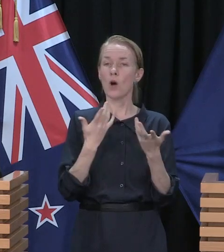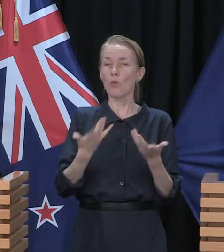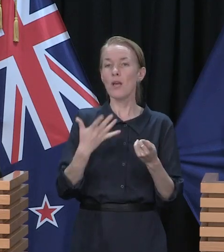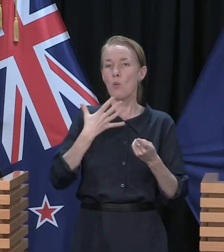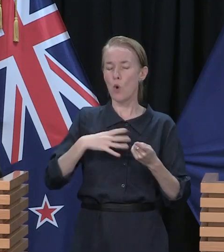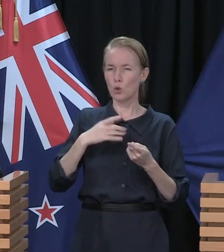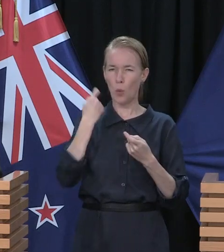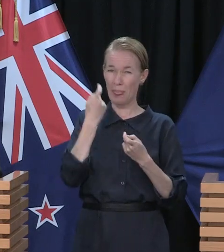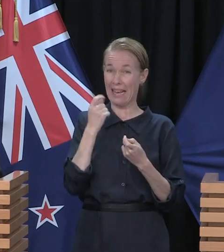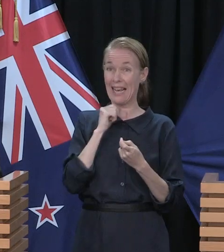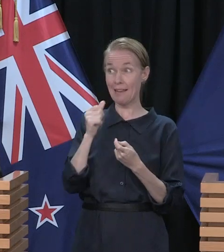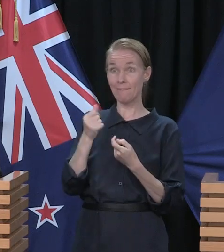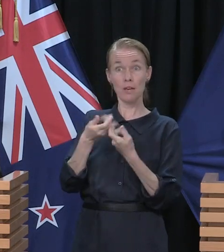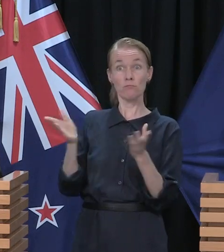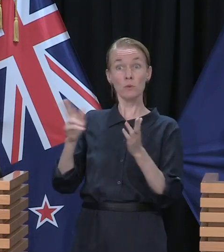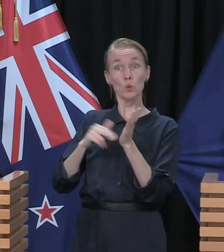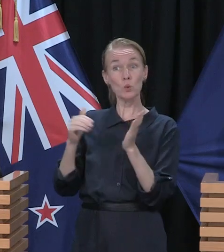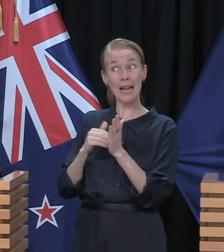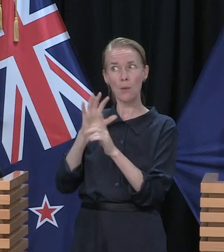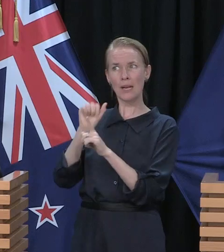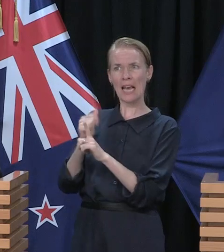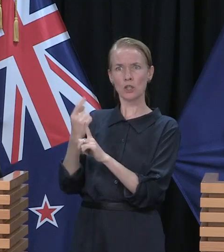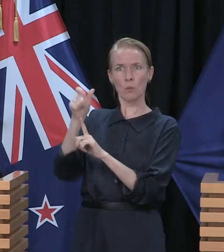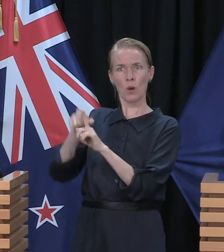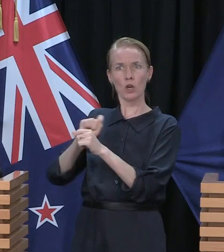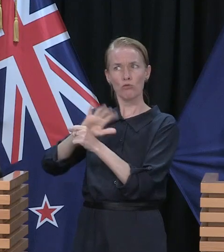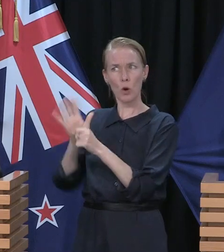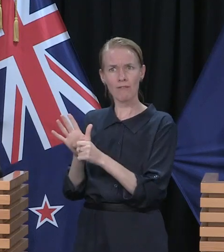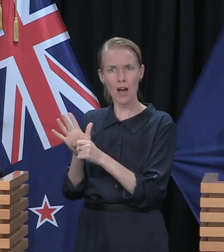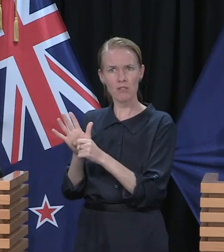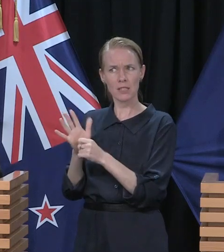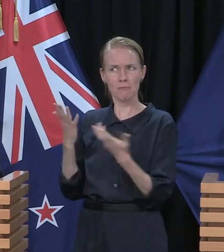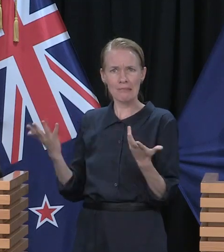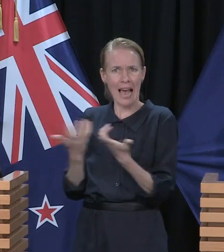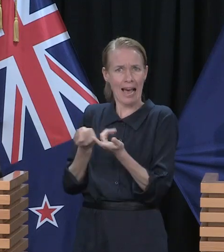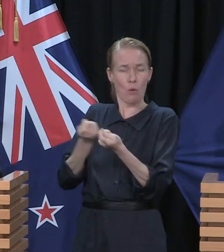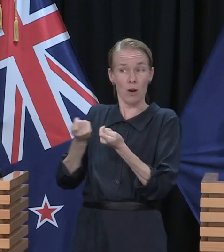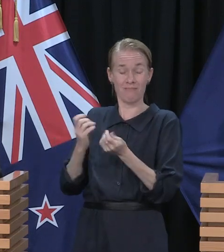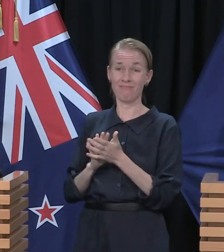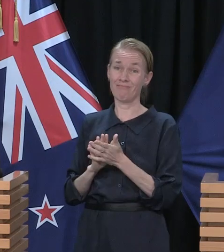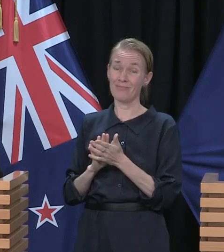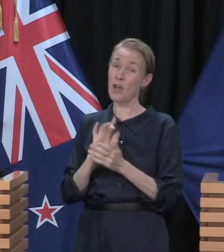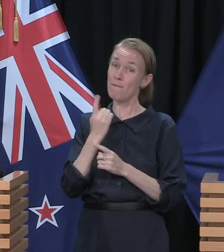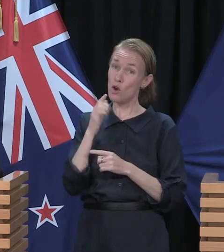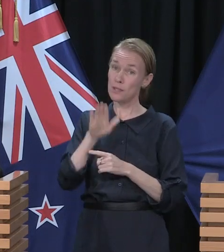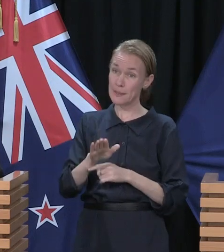is working for people who are might be identified as cases in the community. So, the